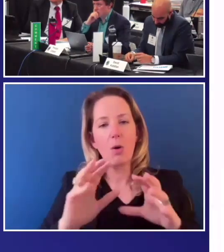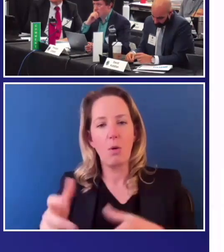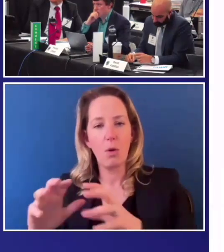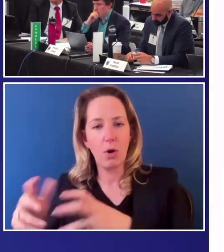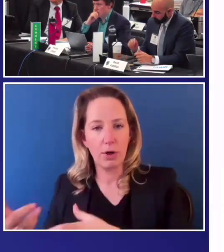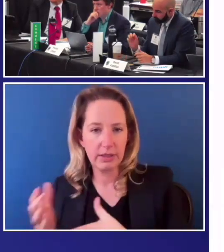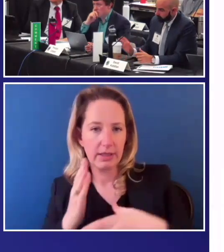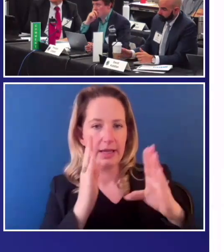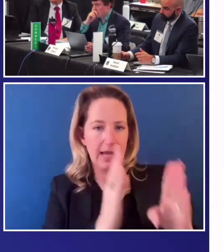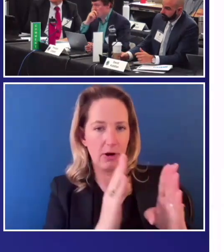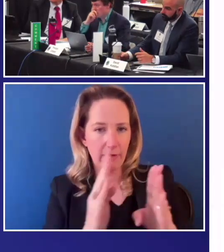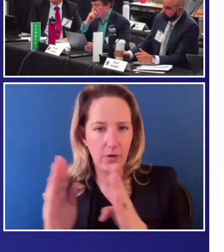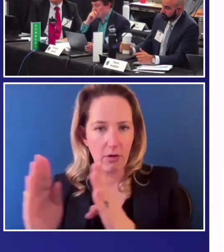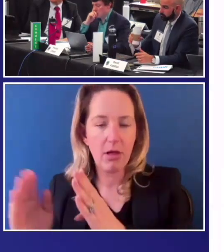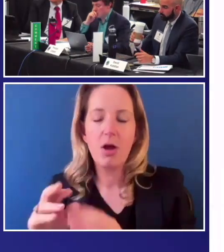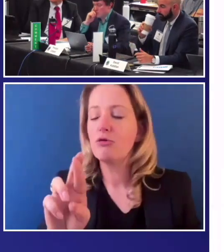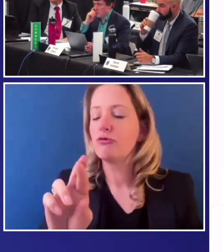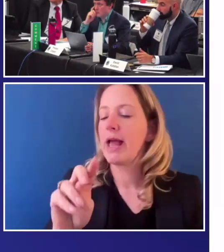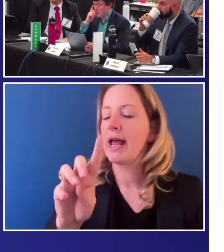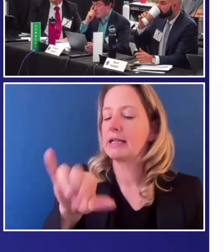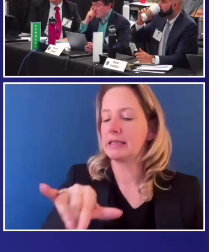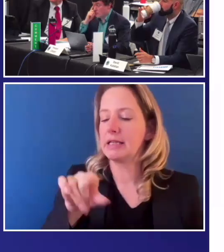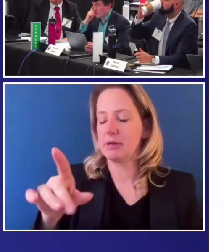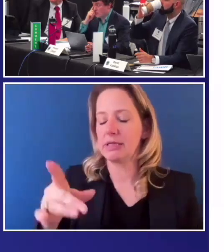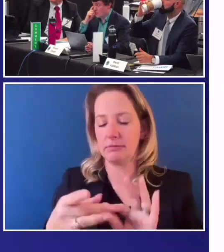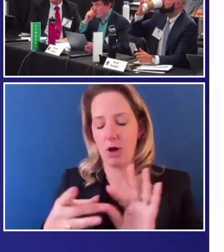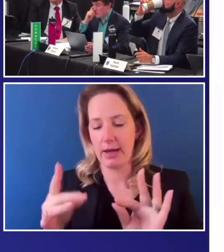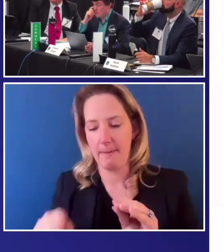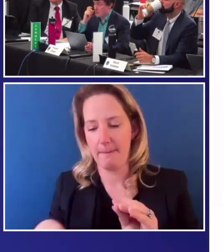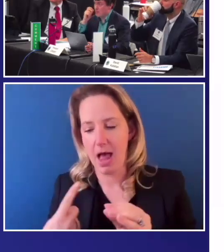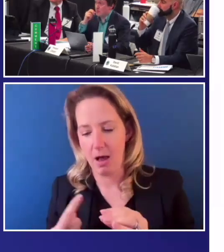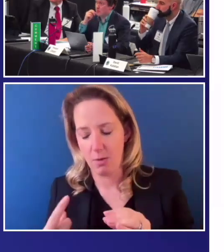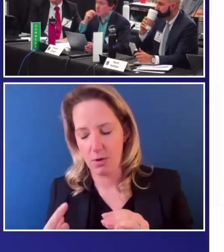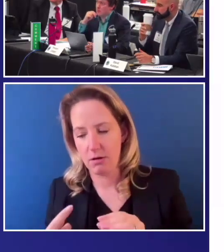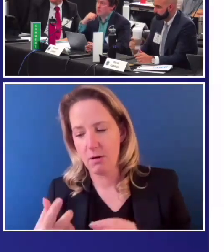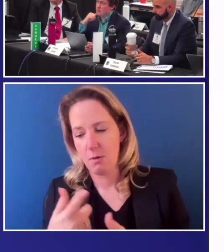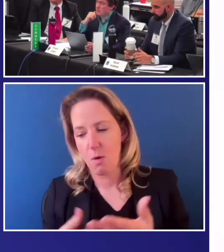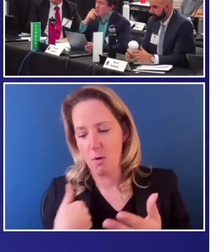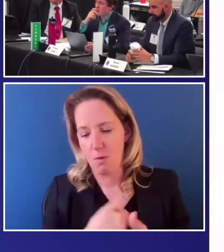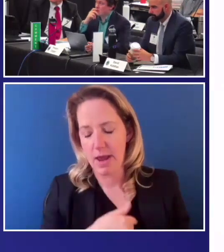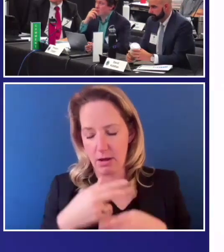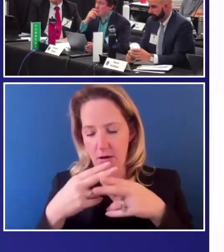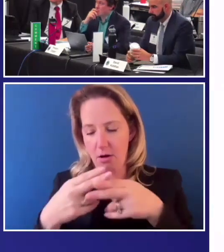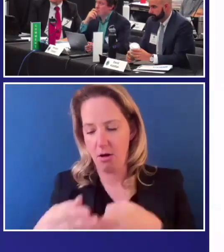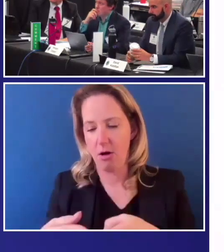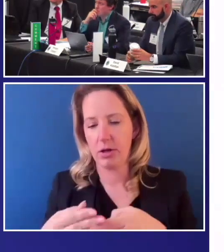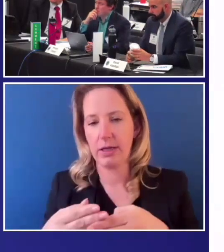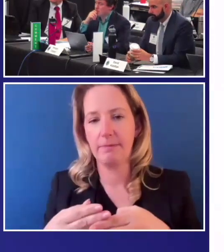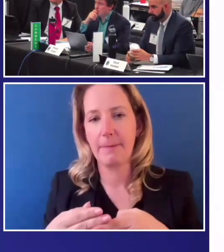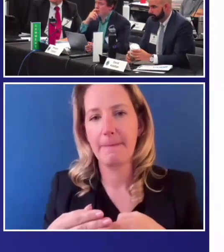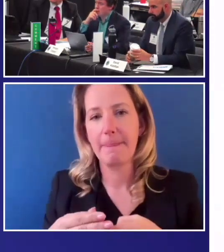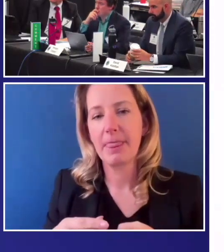Randy was talking about the issue of what we were calling in the public sector as material similarity.